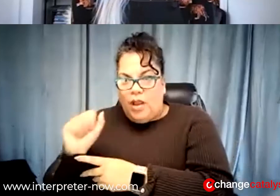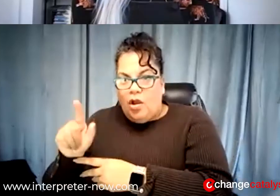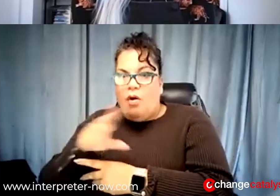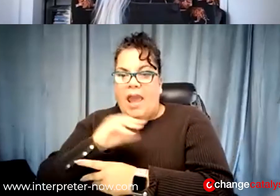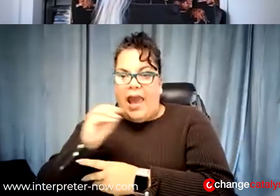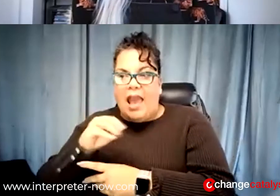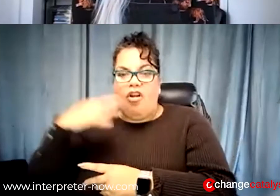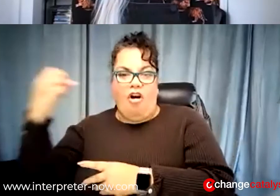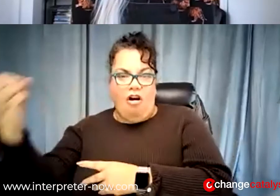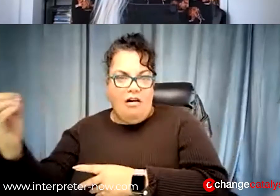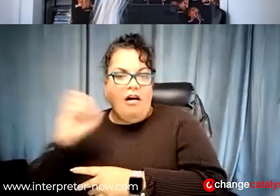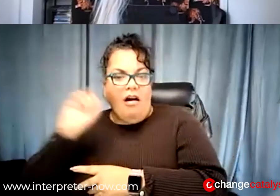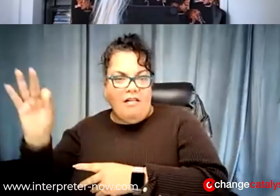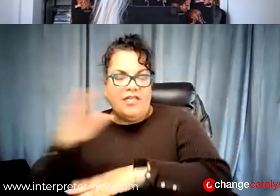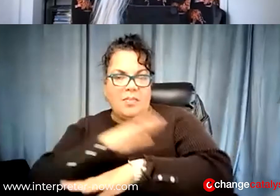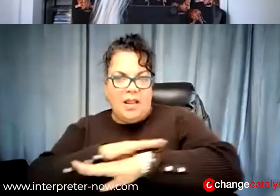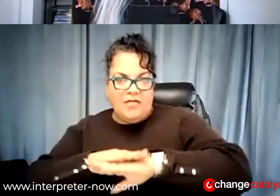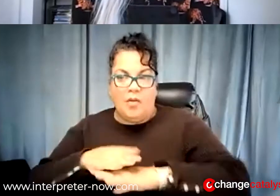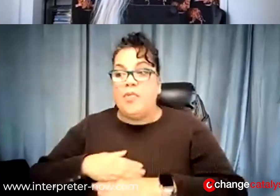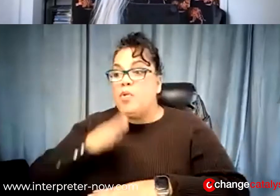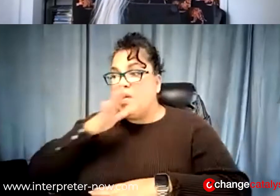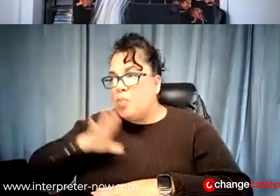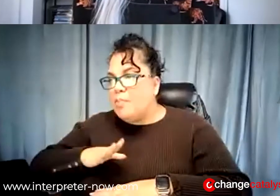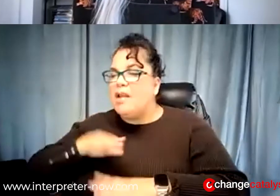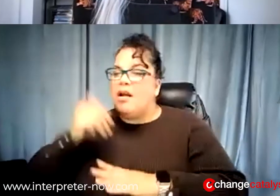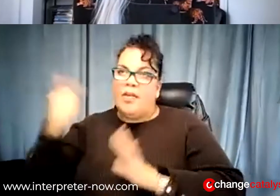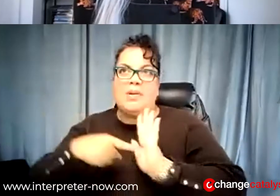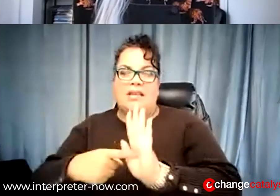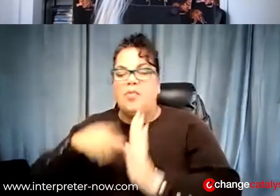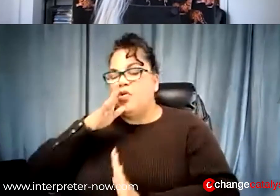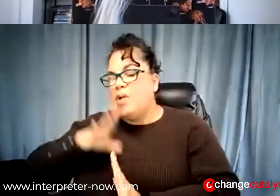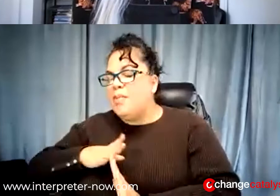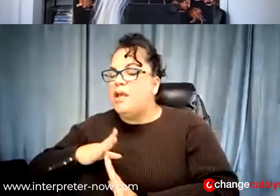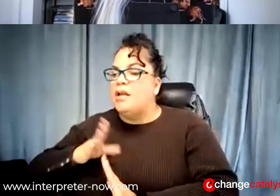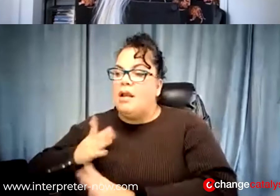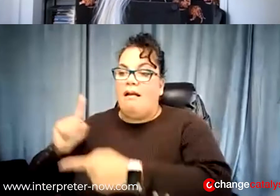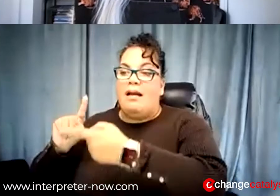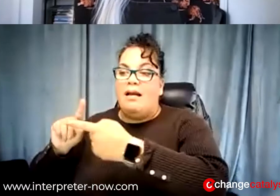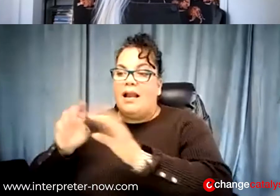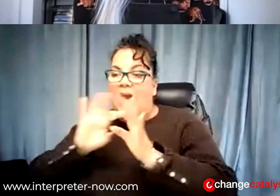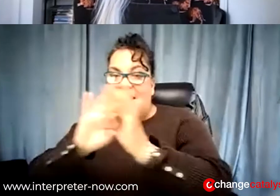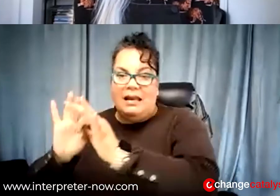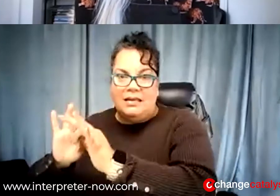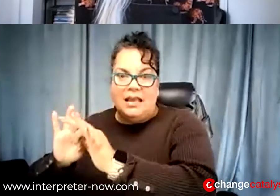There have been women connecting each other to coaches, making introductions to hiring